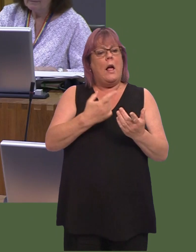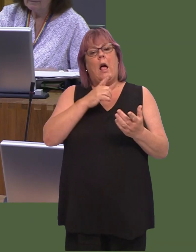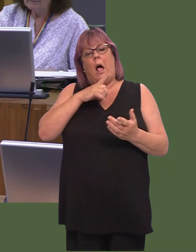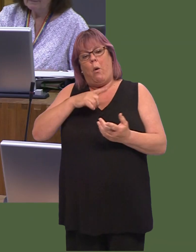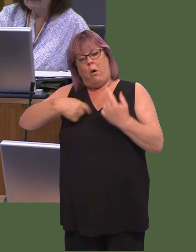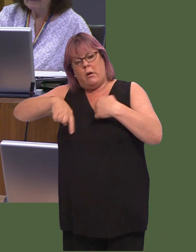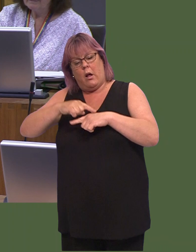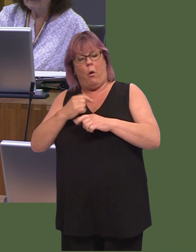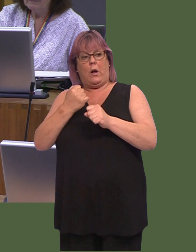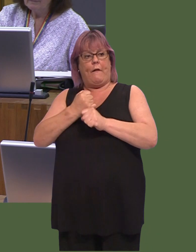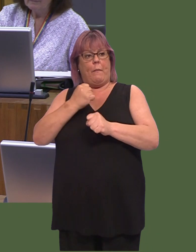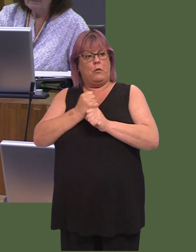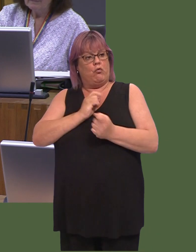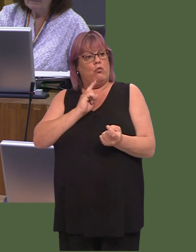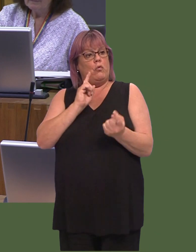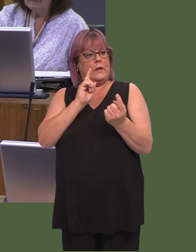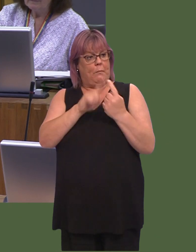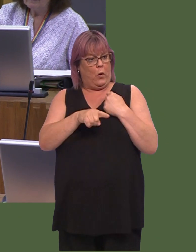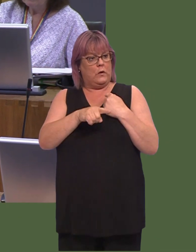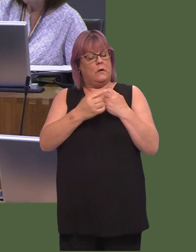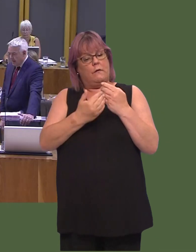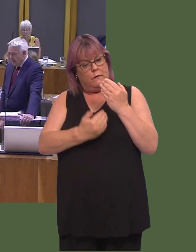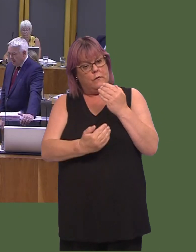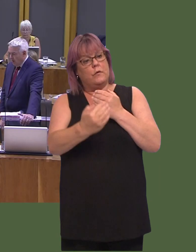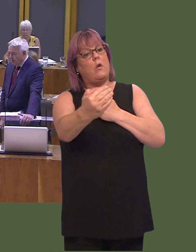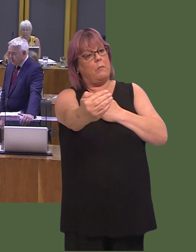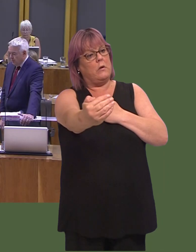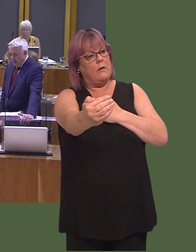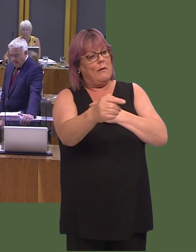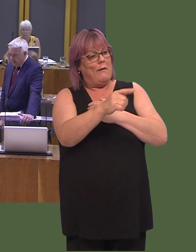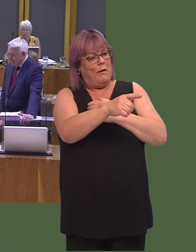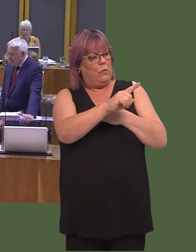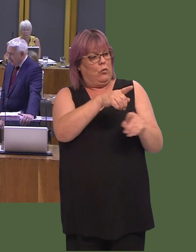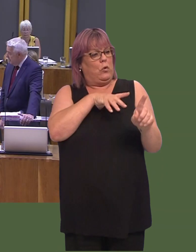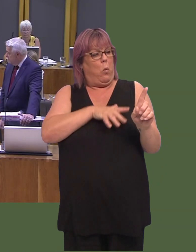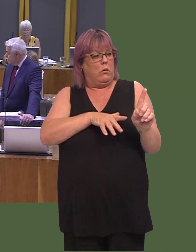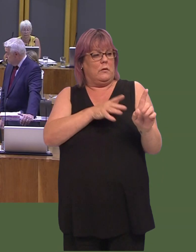I want to make sure that the Government's response in the longer term is the kind of